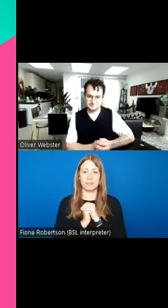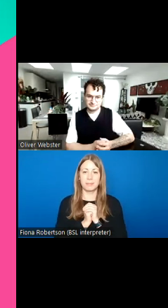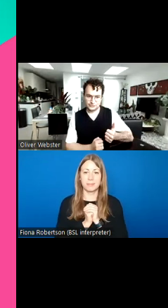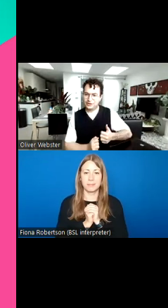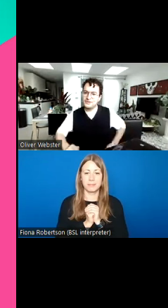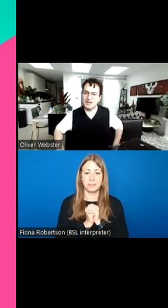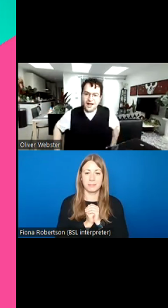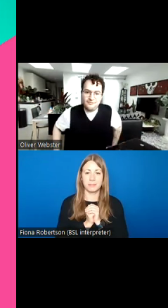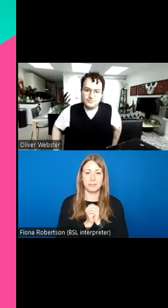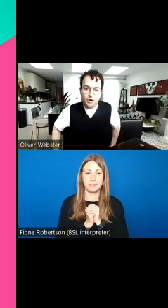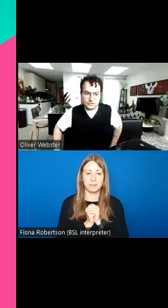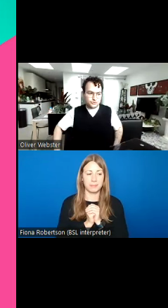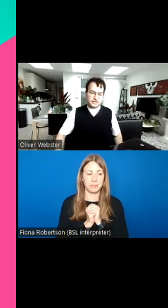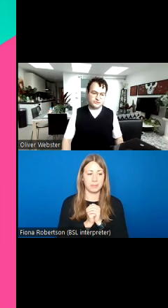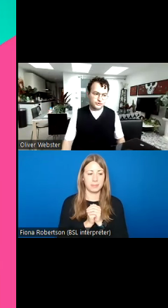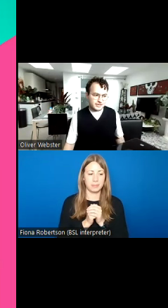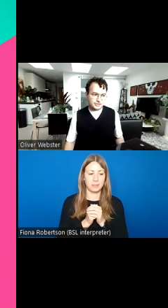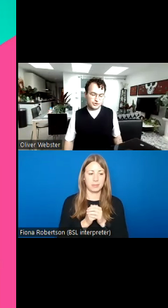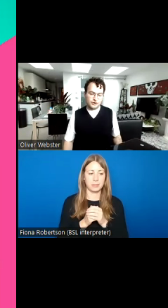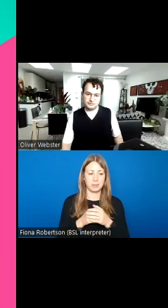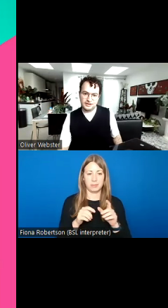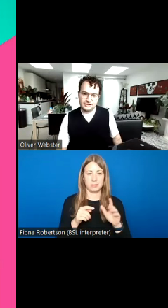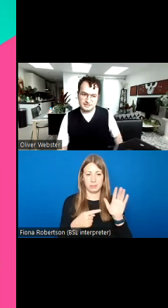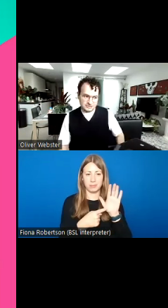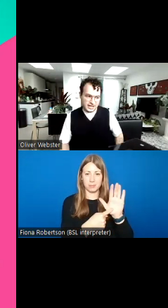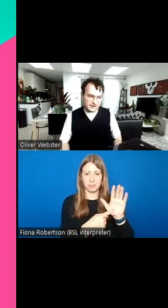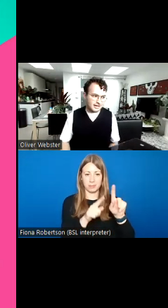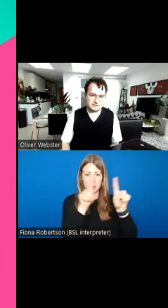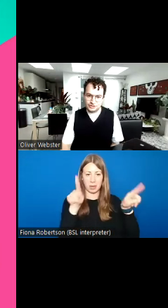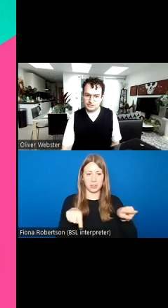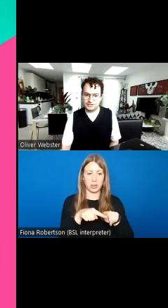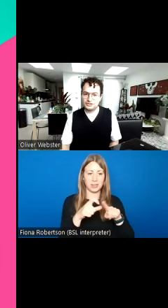Great. On the screen, we've got a picture of David Tennant as the Doctor